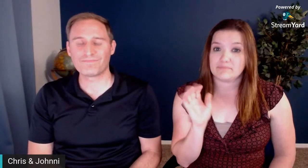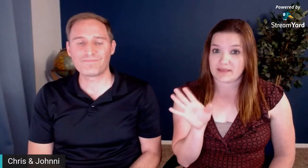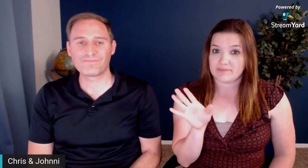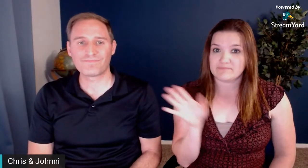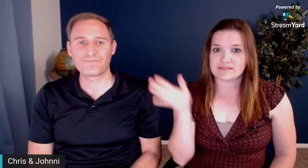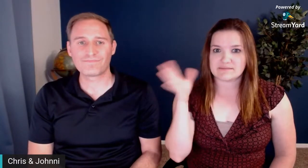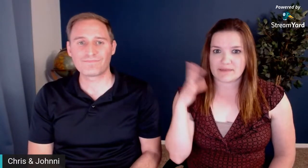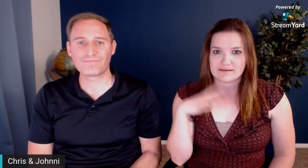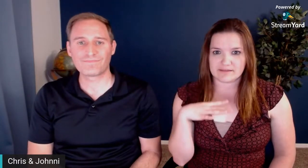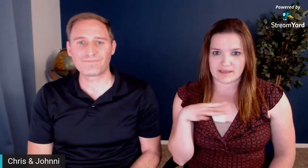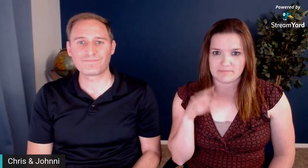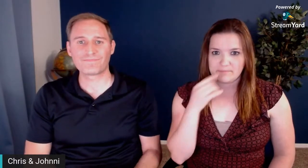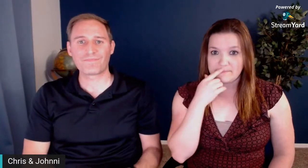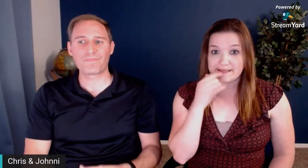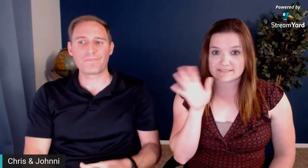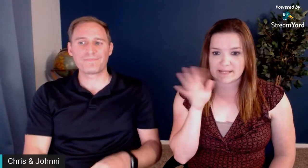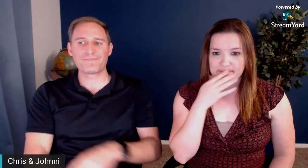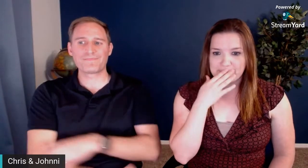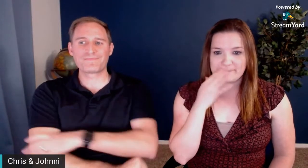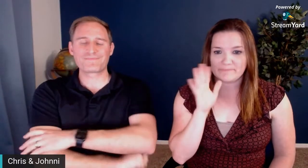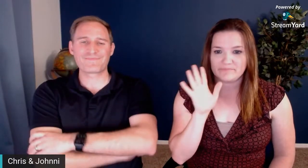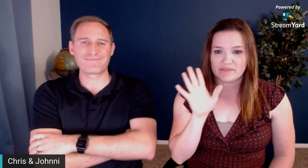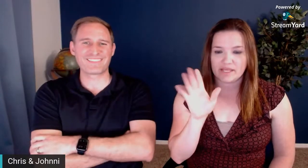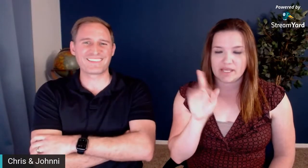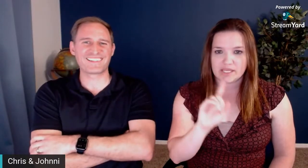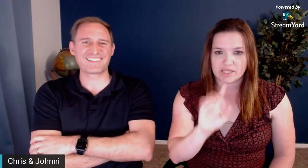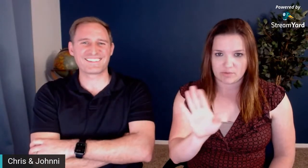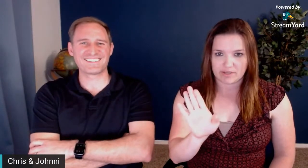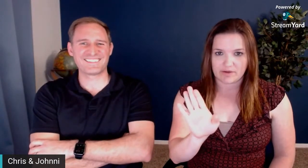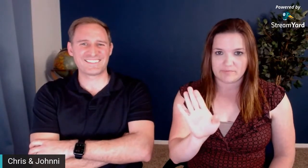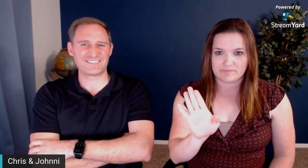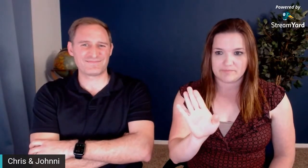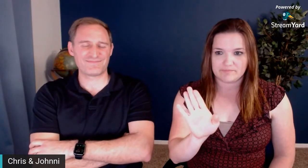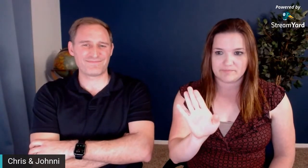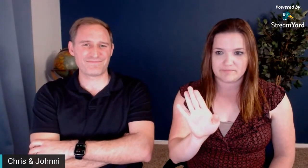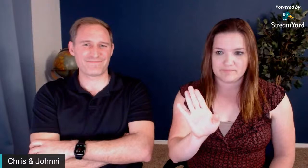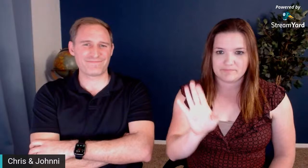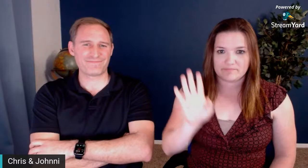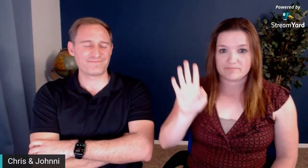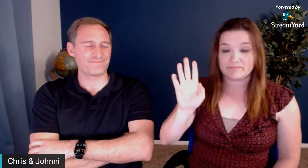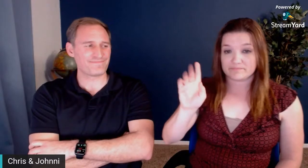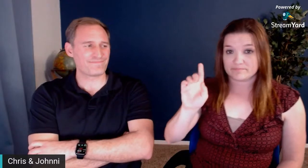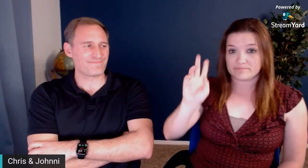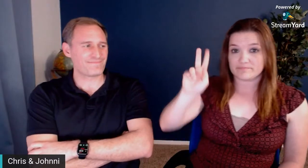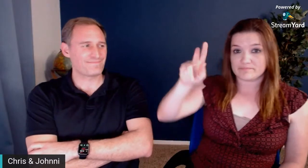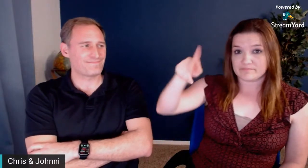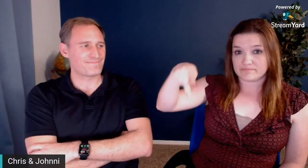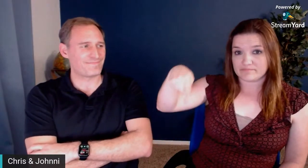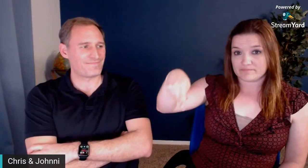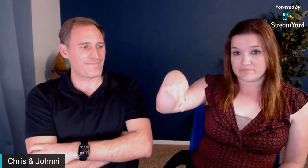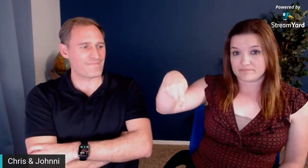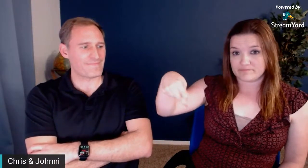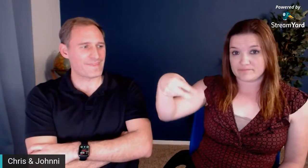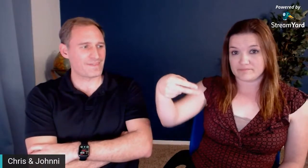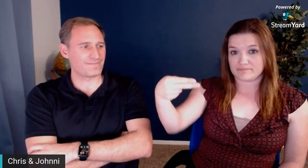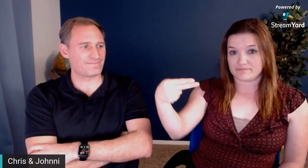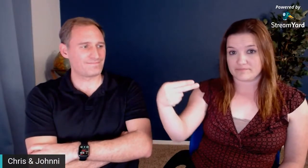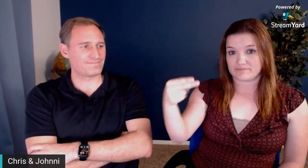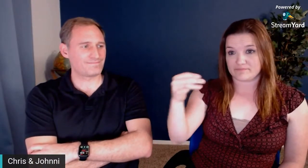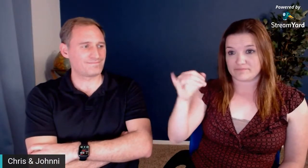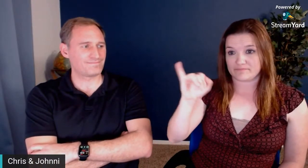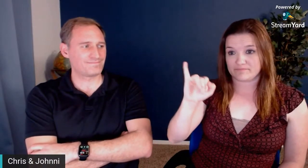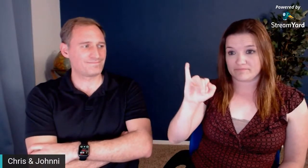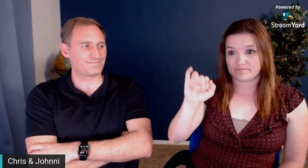okay it's a male name man's name here we go